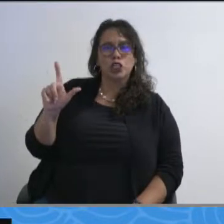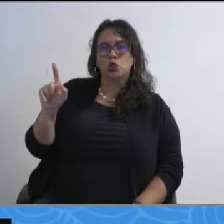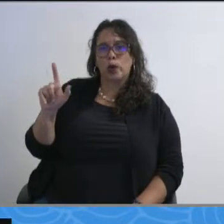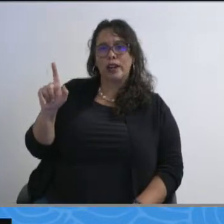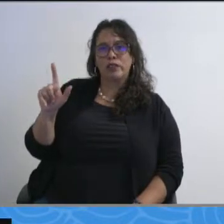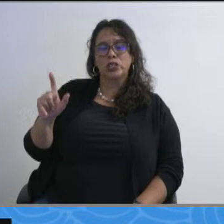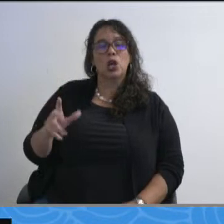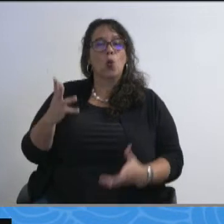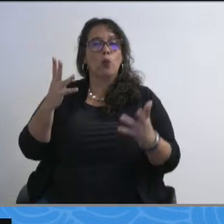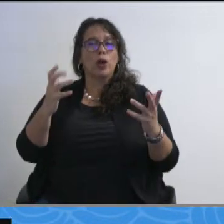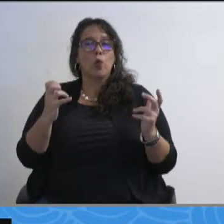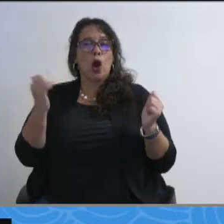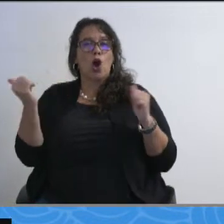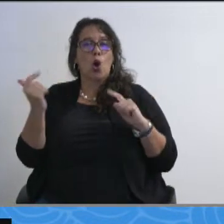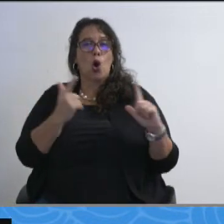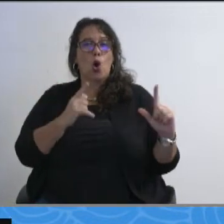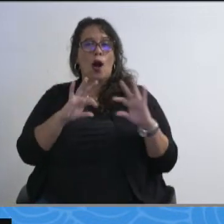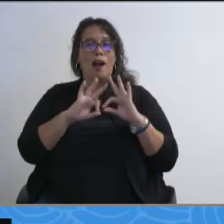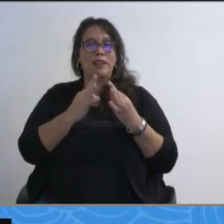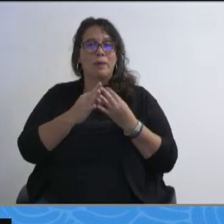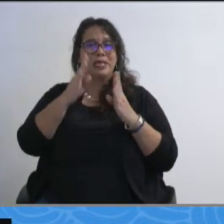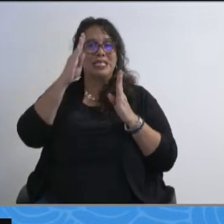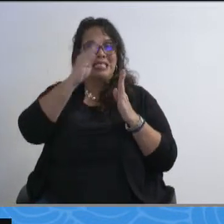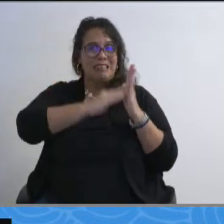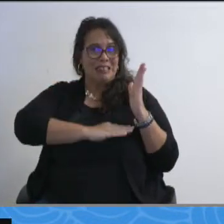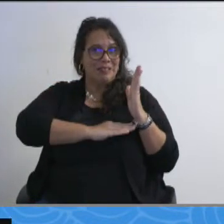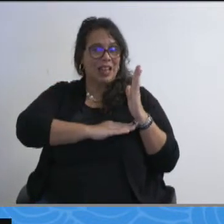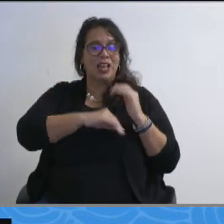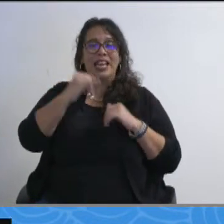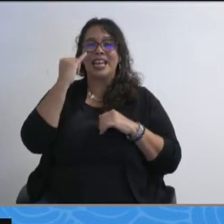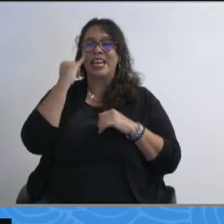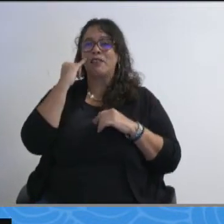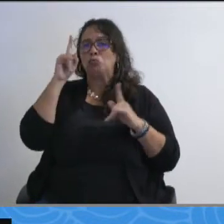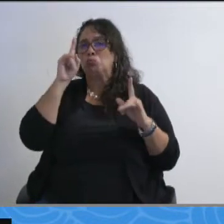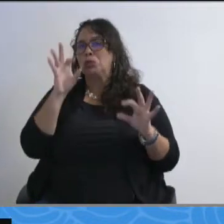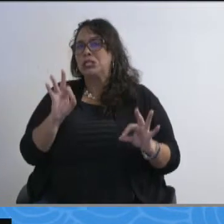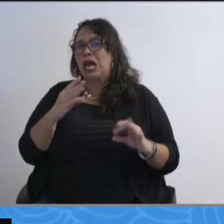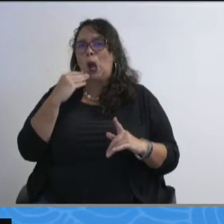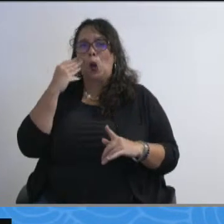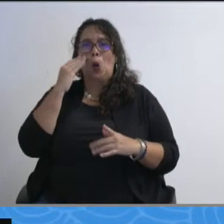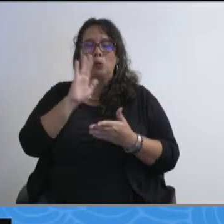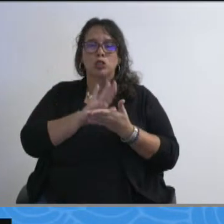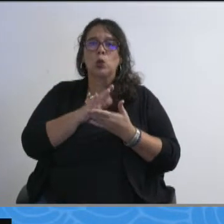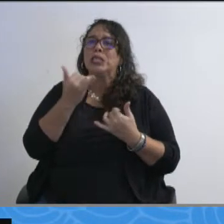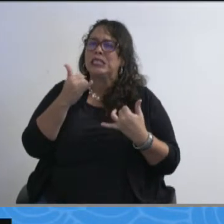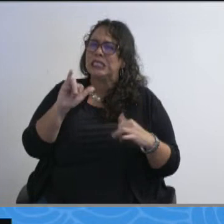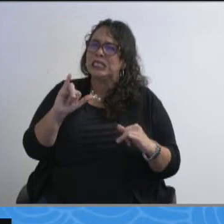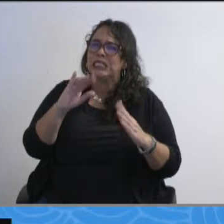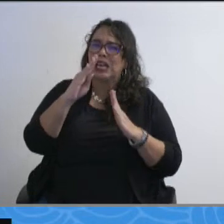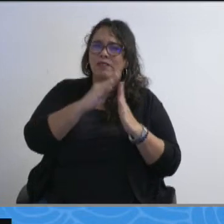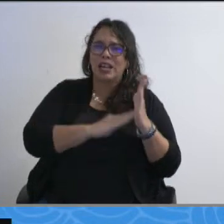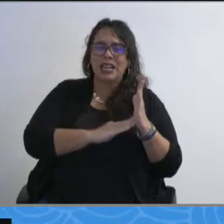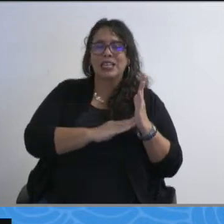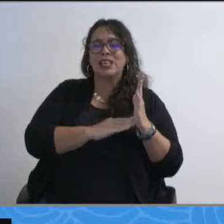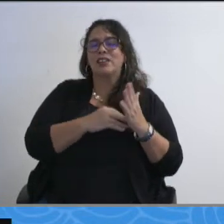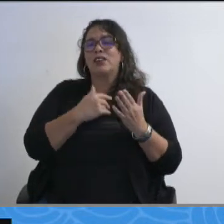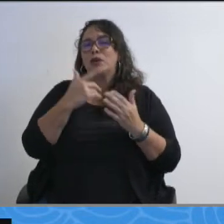Even if you're choosing to go to your home school, in the application, you'll also be choosing electives. And so, you'll be choosing your future sixth grader's electives.